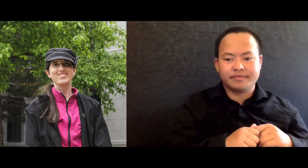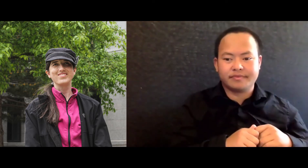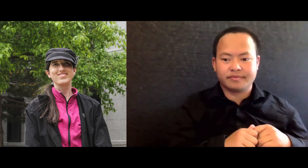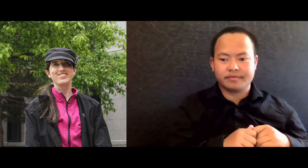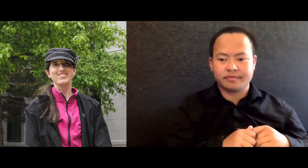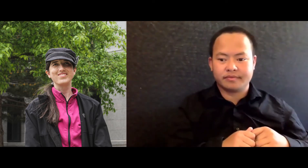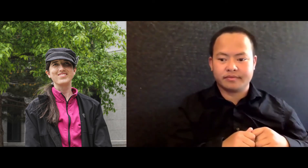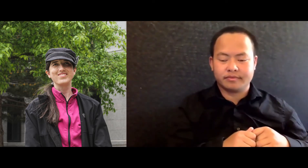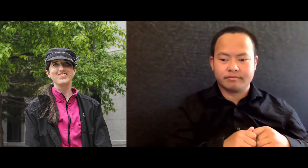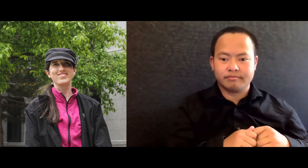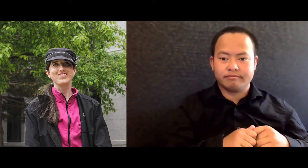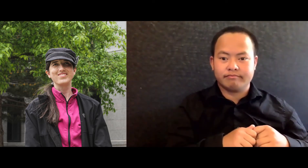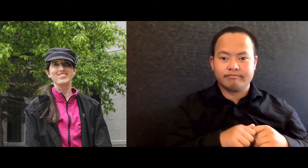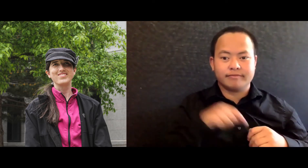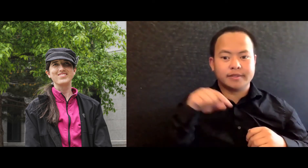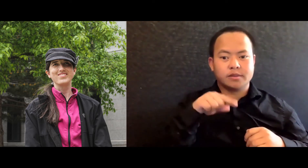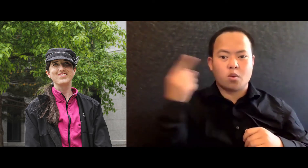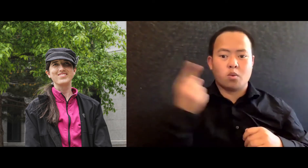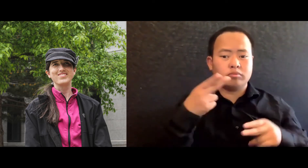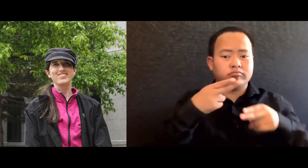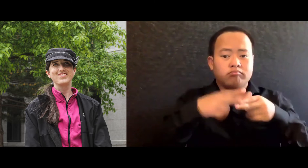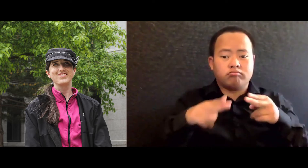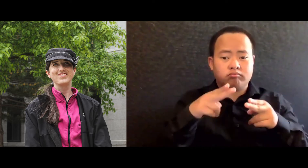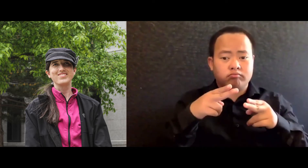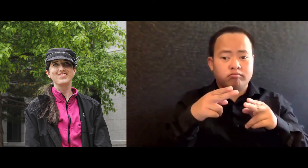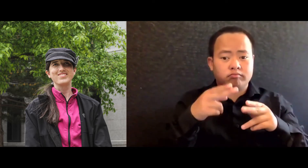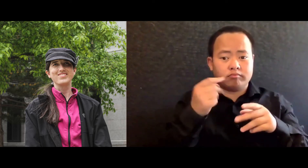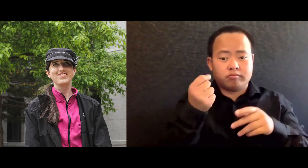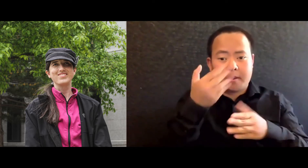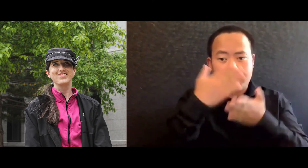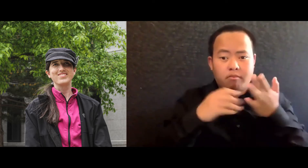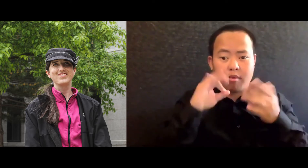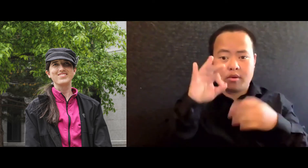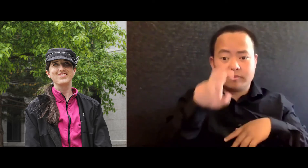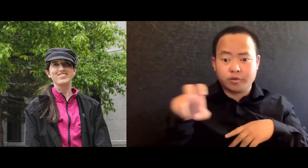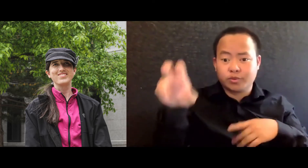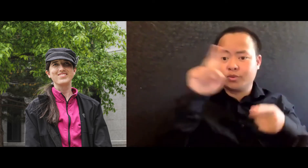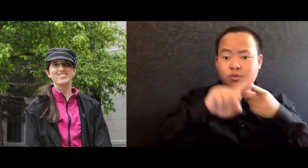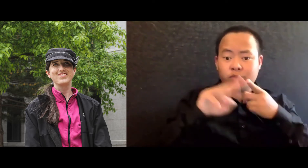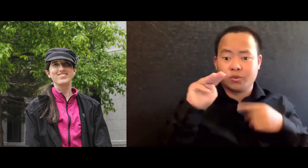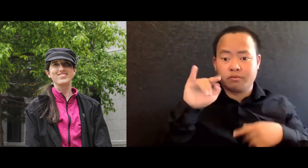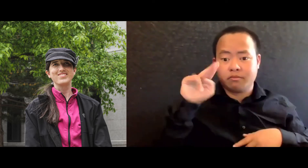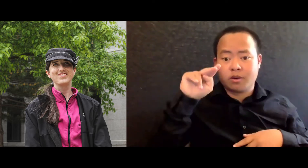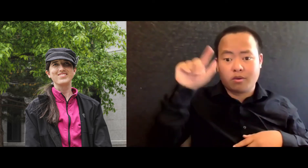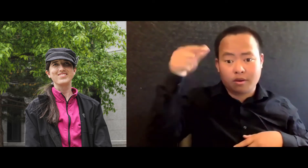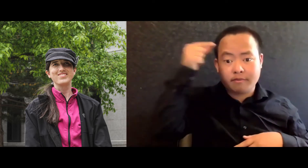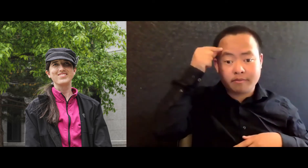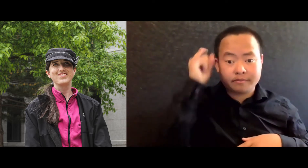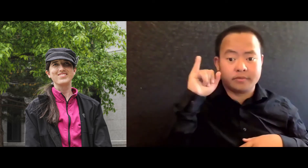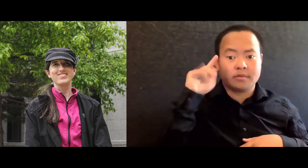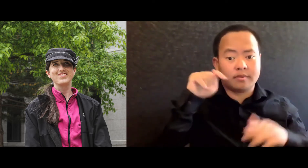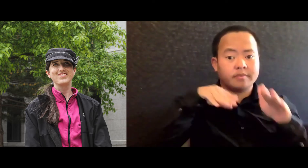This is only a little part of the journey to the Minnesota Government IT Accessibility Bill!